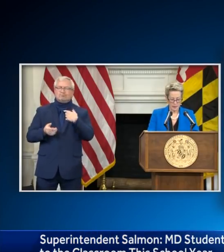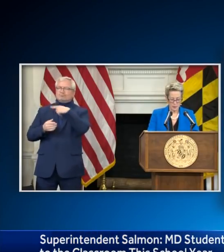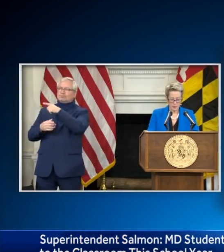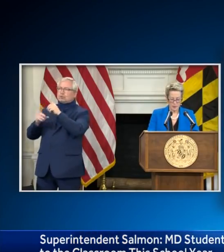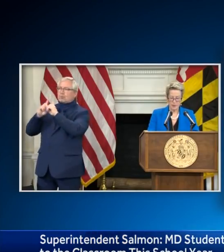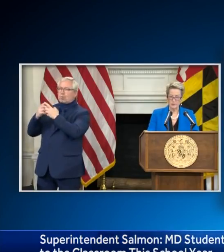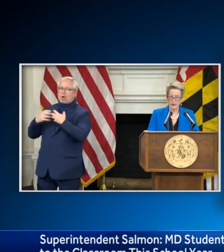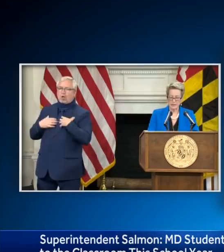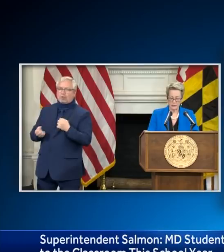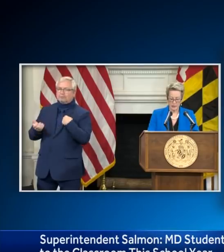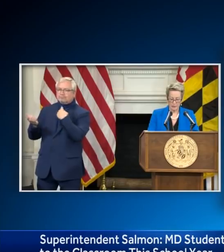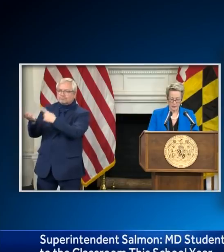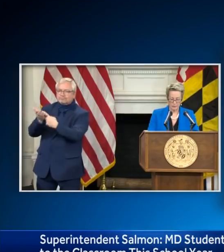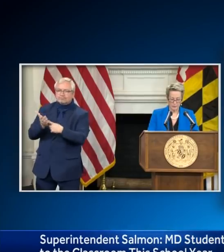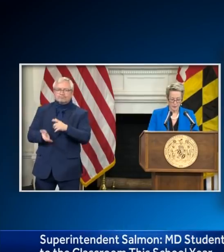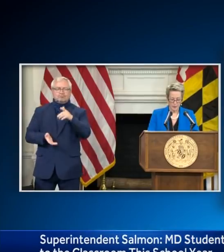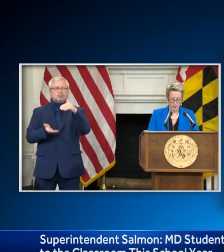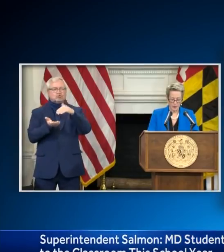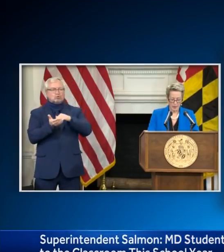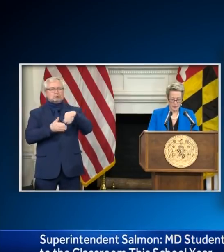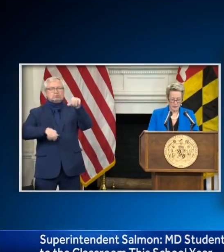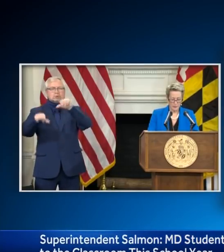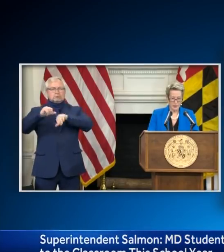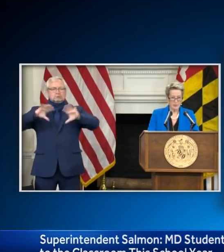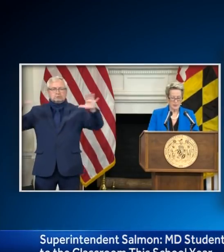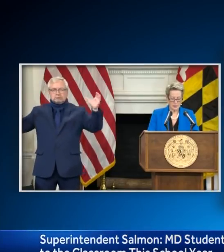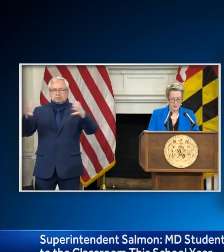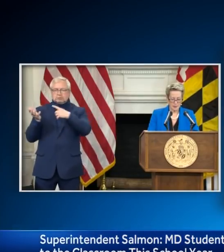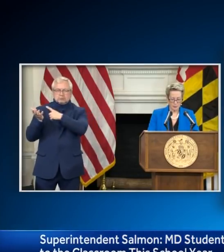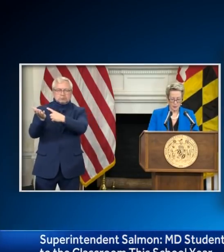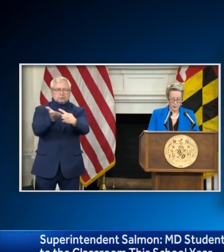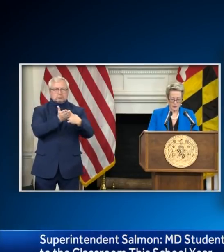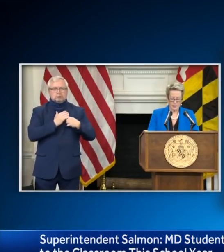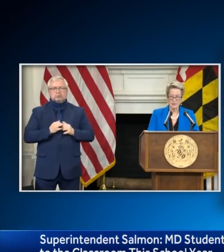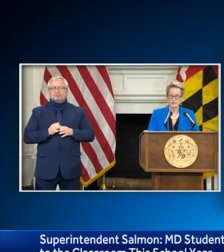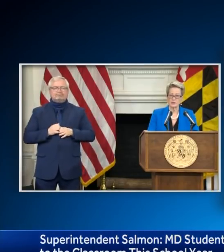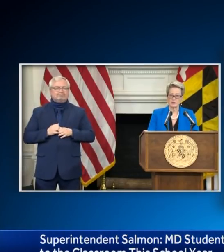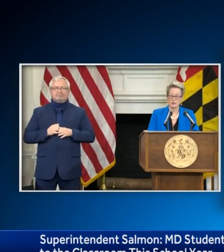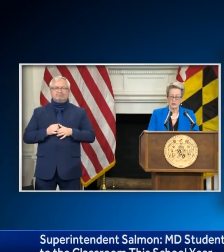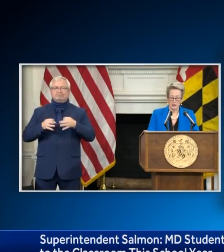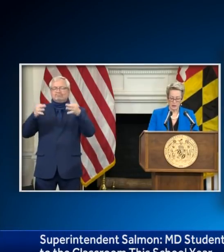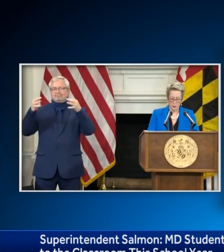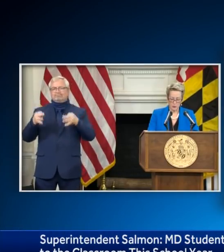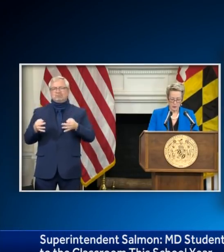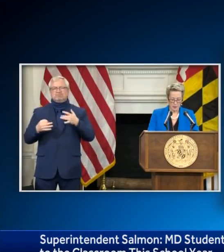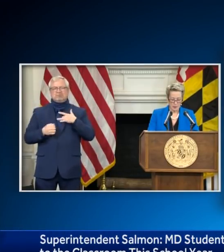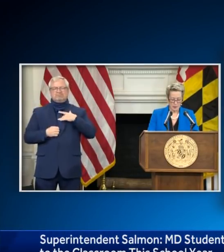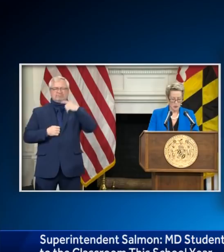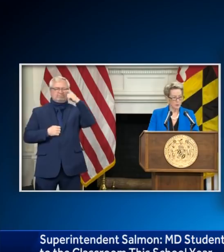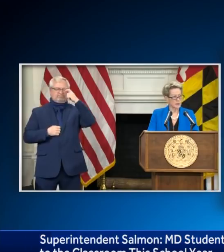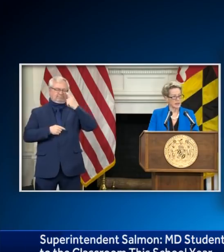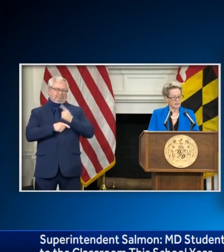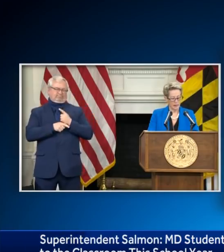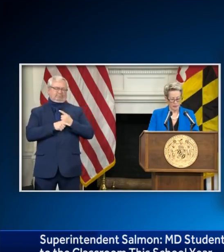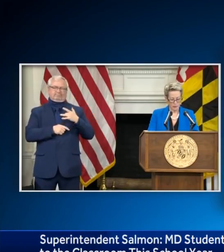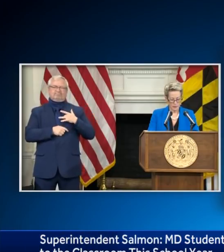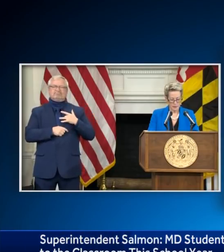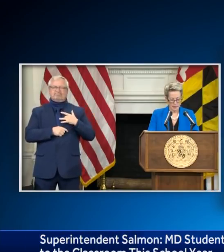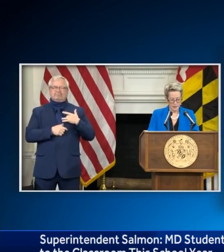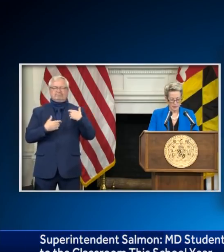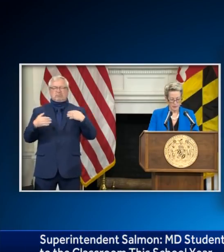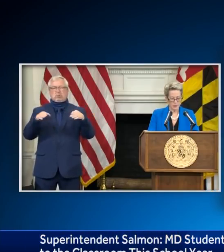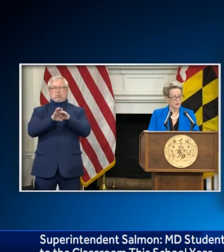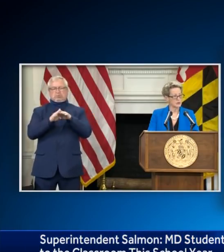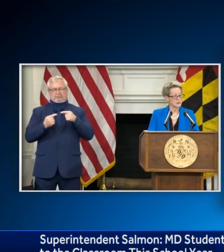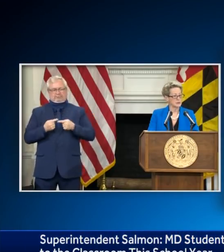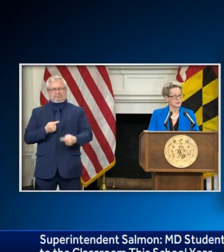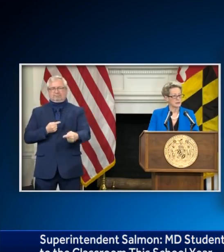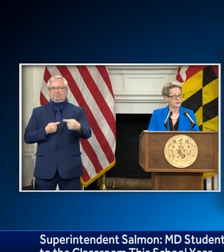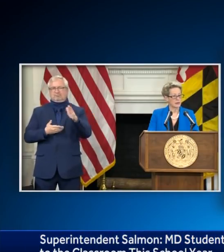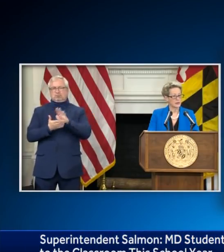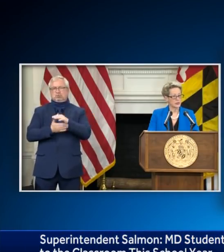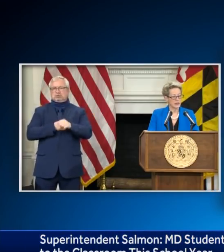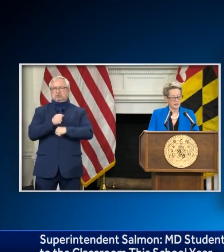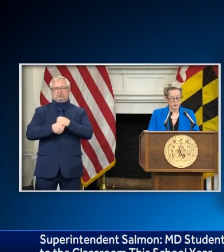AFTER EXTENSIVE DISCUSSIONS WITH THE MARYLAND STATE BOARD OF EDUCATION, THE MARYLAND HEALTH DEPARTMENT AND ADDITIONAL HEALTH EXPERTS ADVISING THE GOVERNOR, I AM CONVINCED THIS IS THE